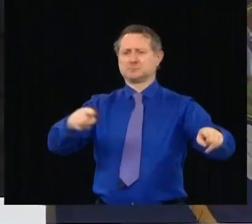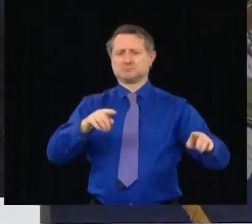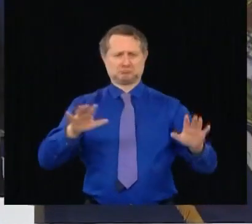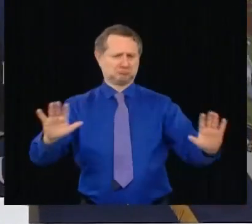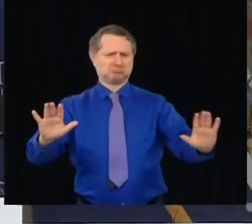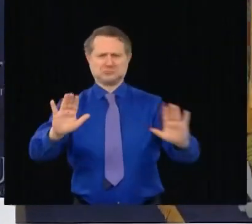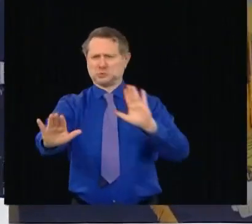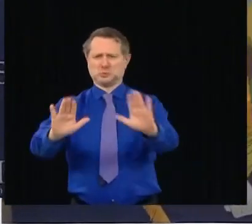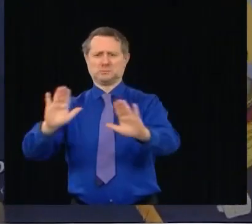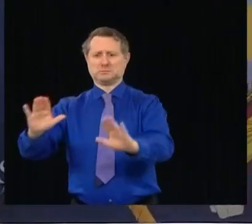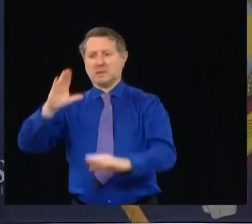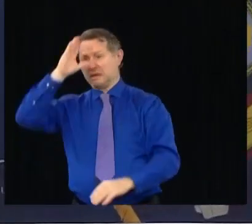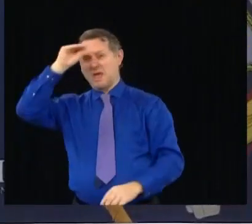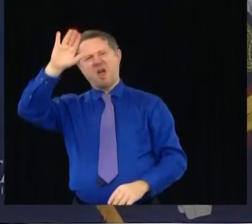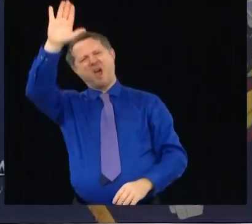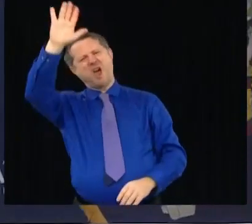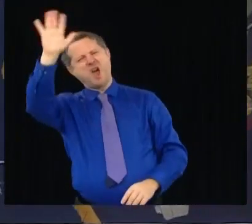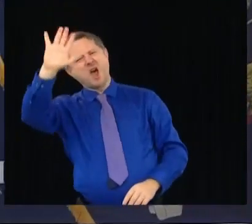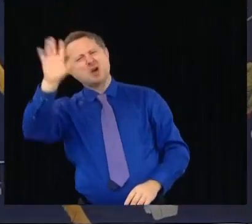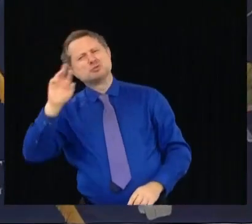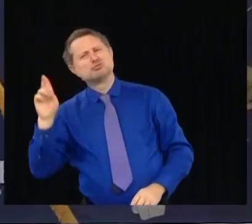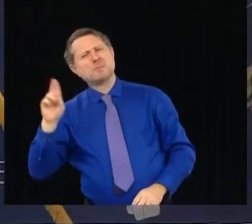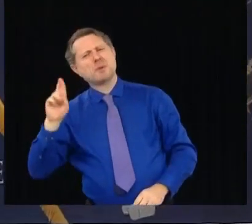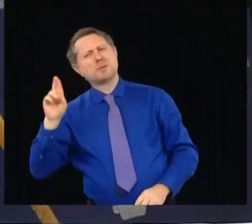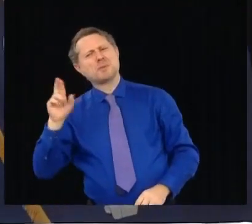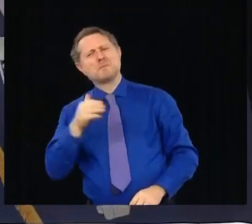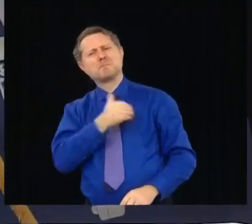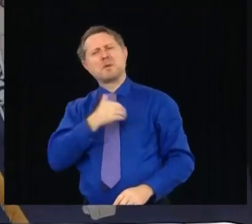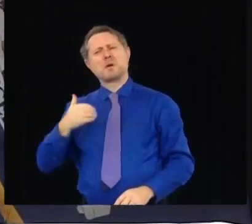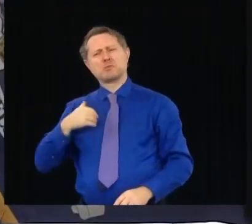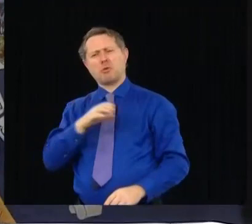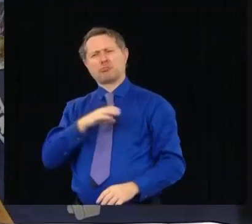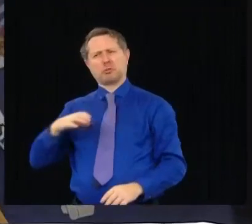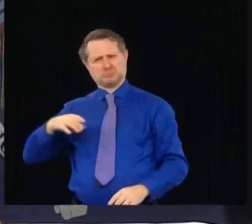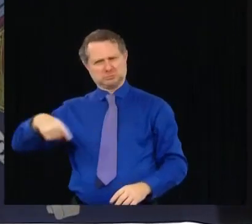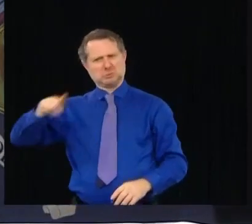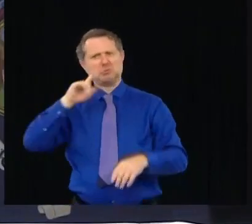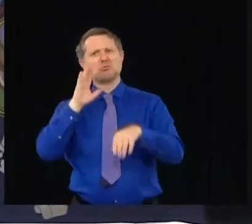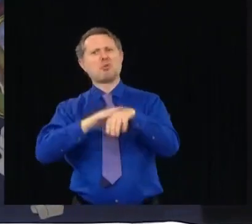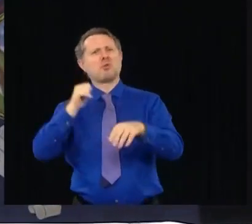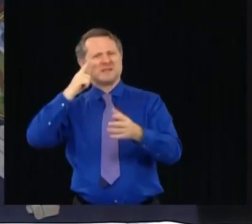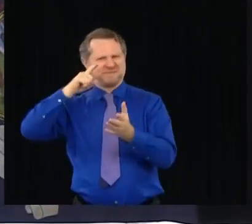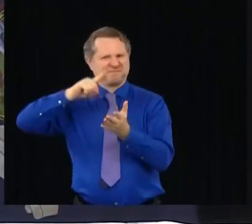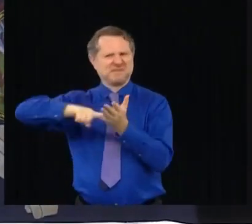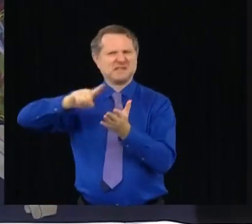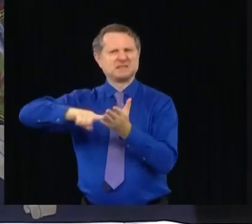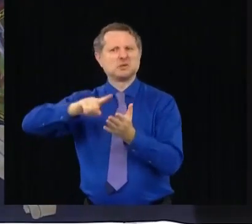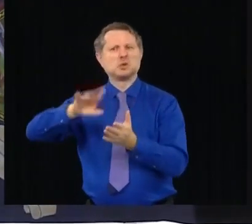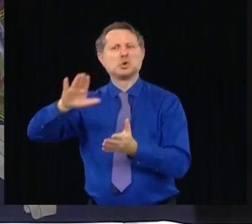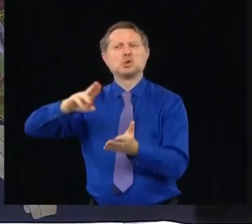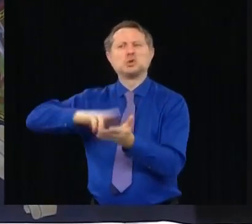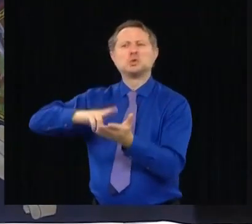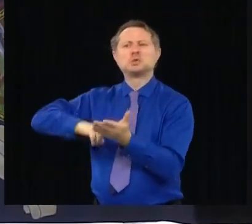BE -- THEY GO BY REGION.